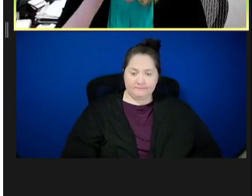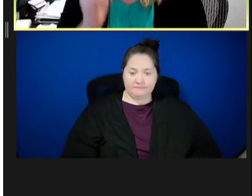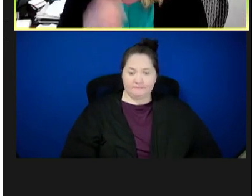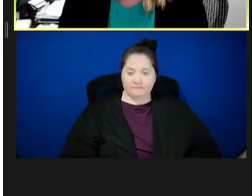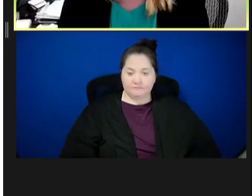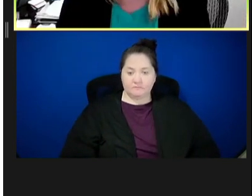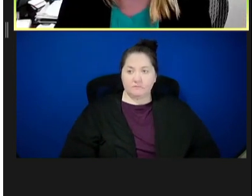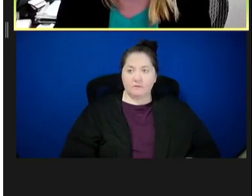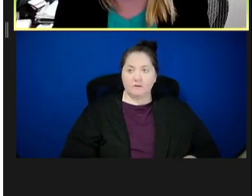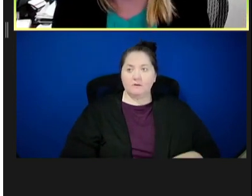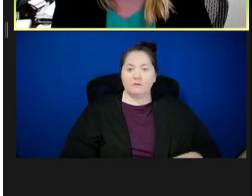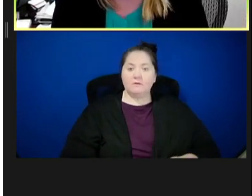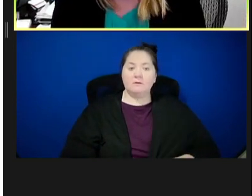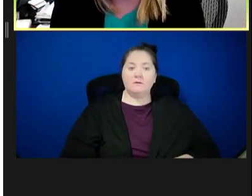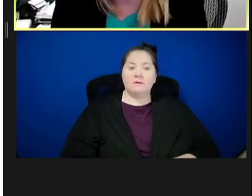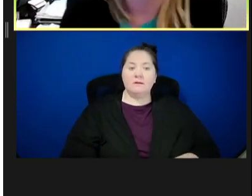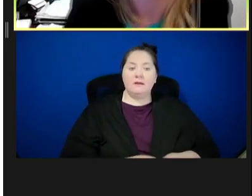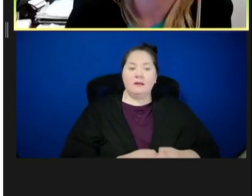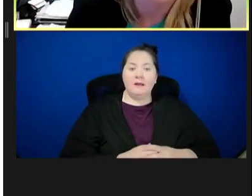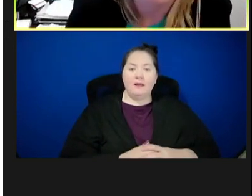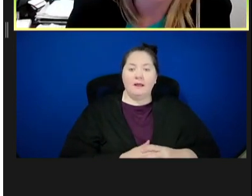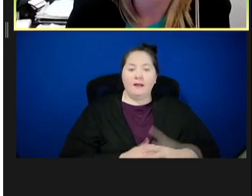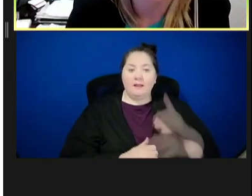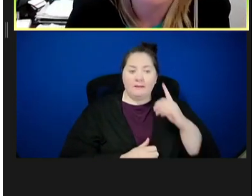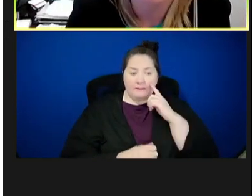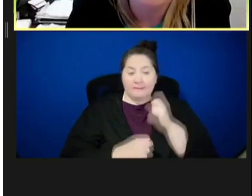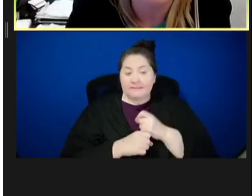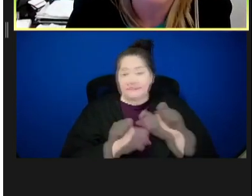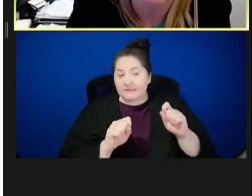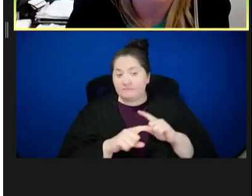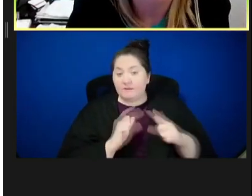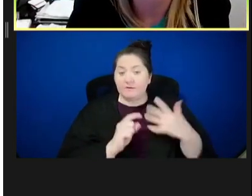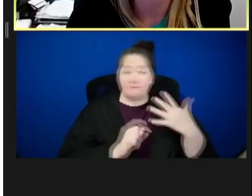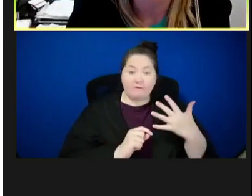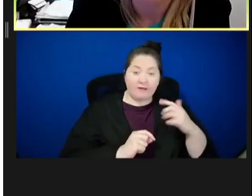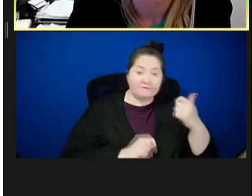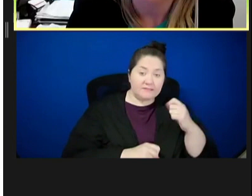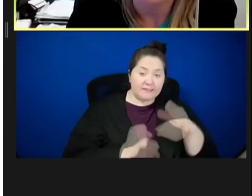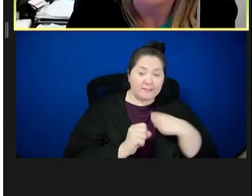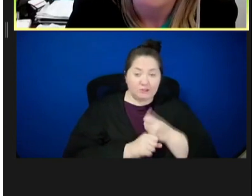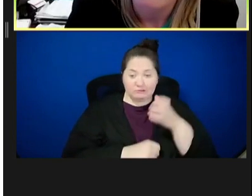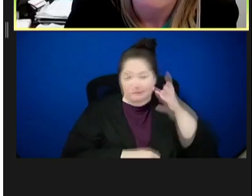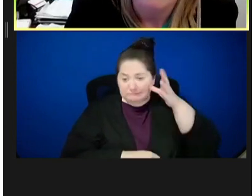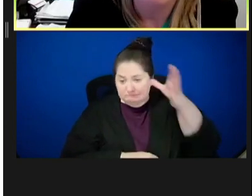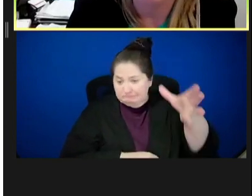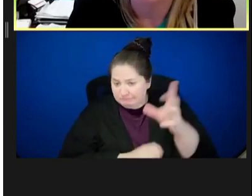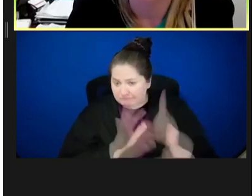saying and I think yes, it might be safe, but now 5-10 years down the road. Another person